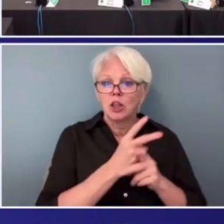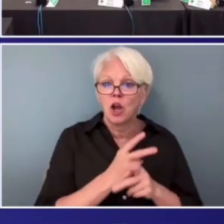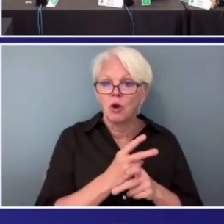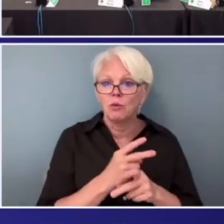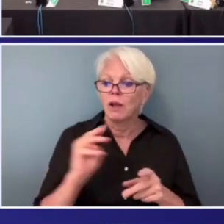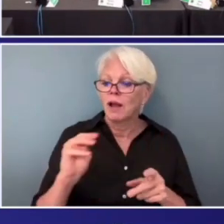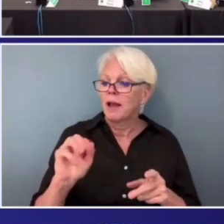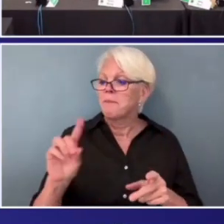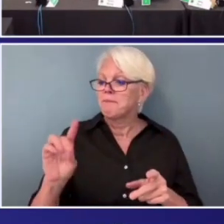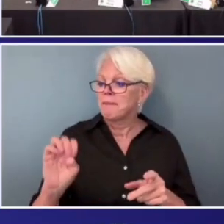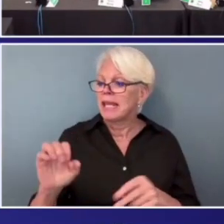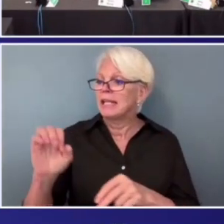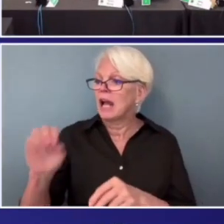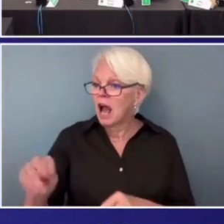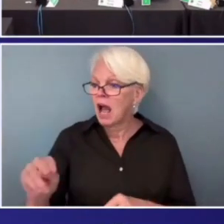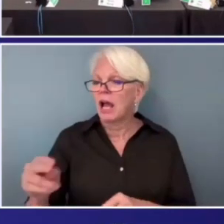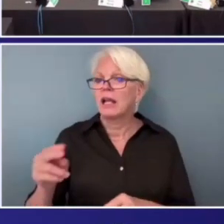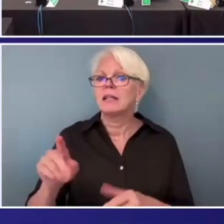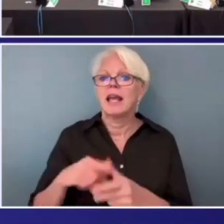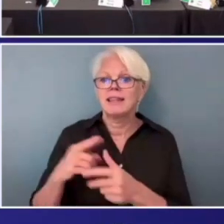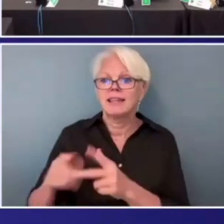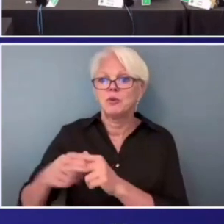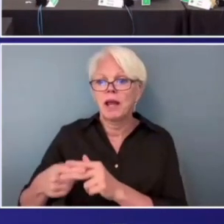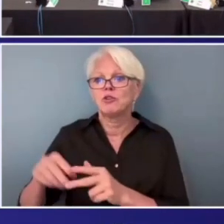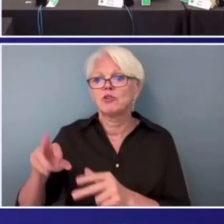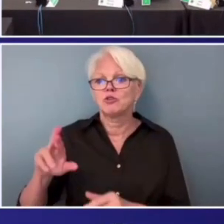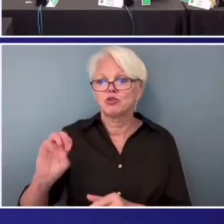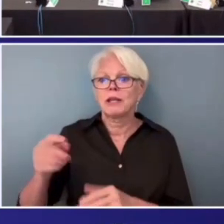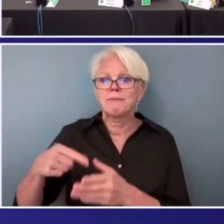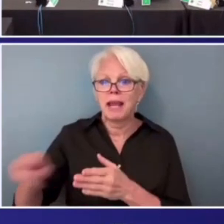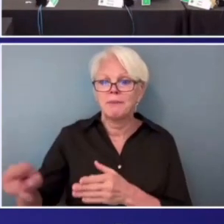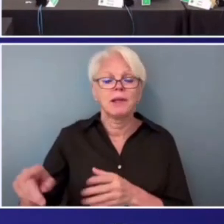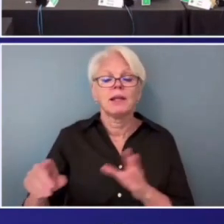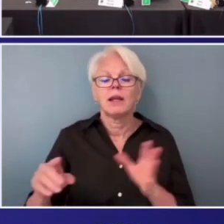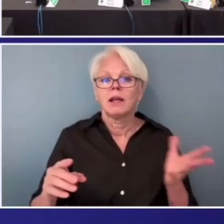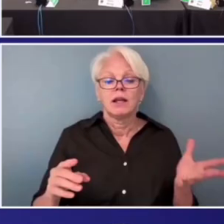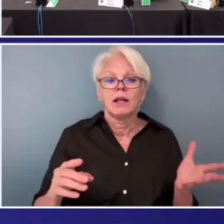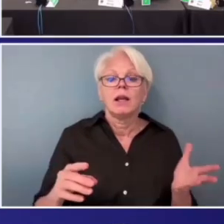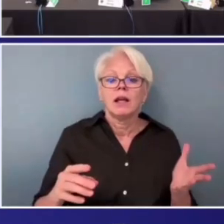and then enter repayment. And when I -- I mean, I don't have full access to NSLDS,